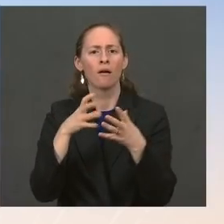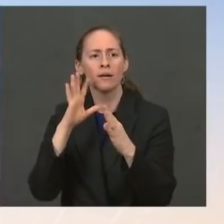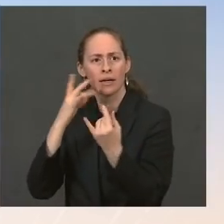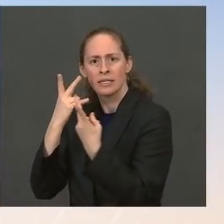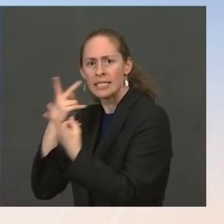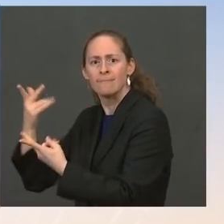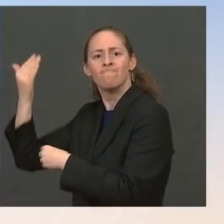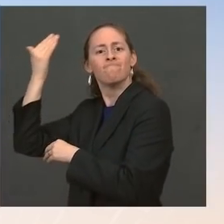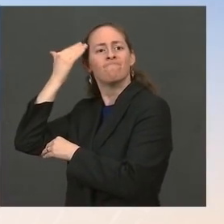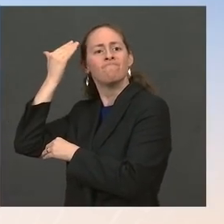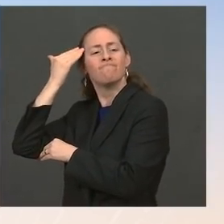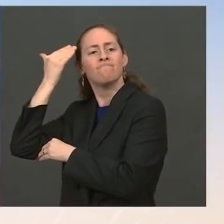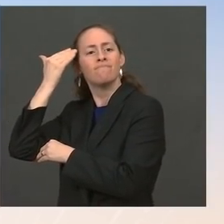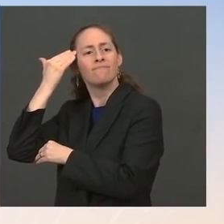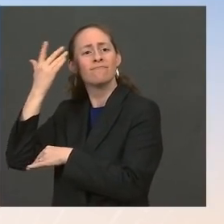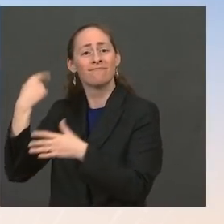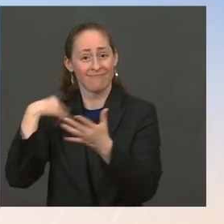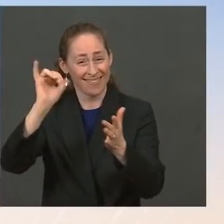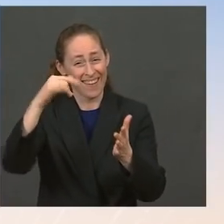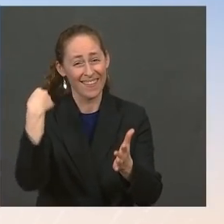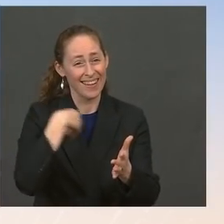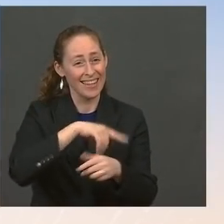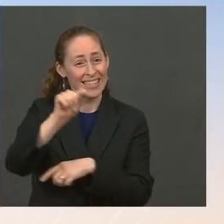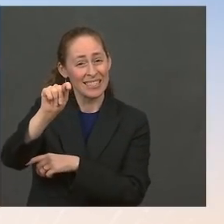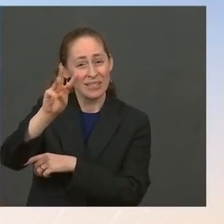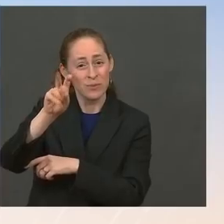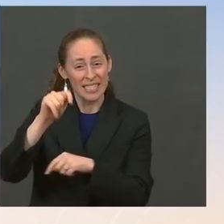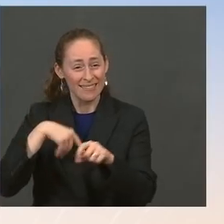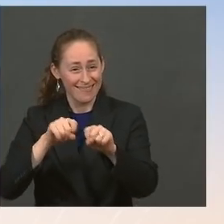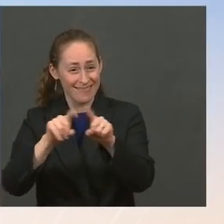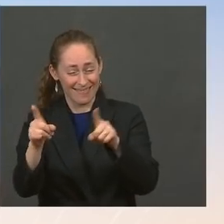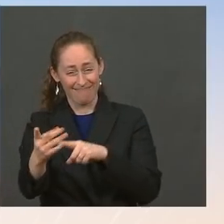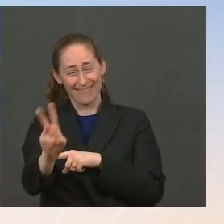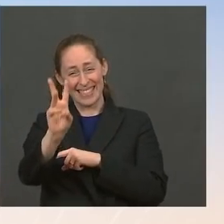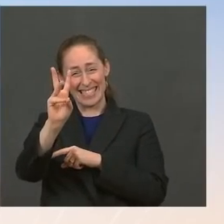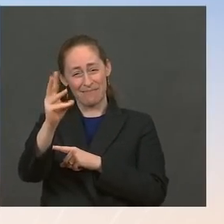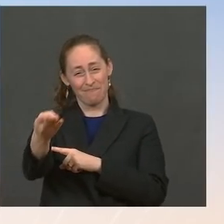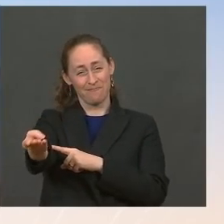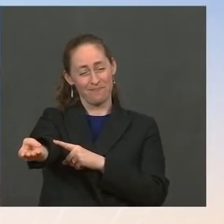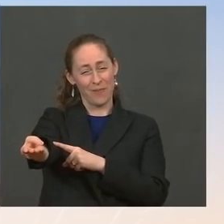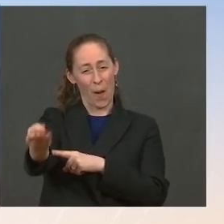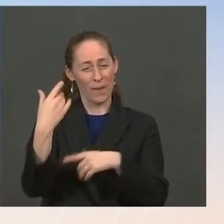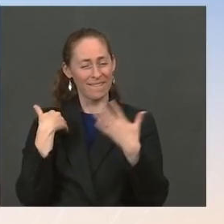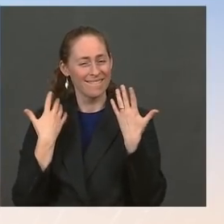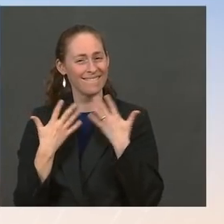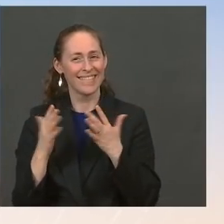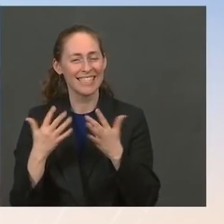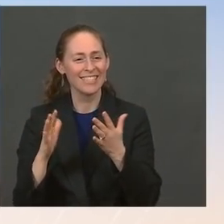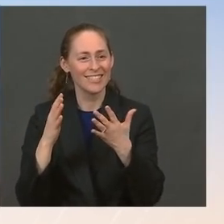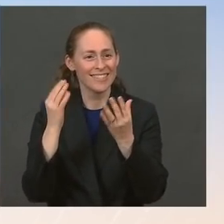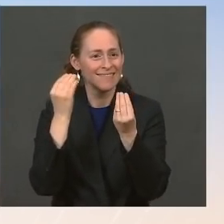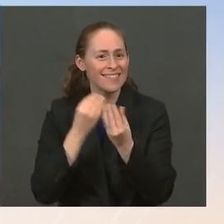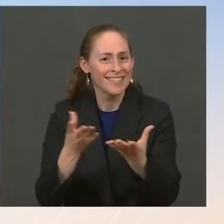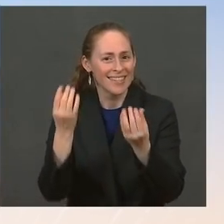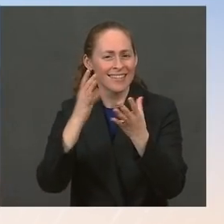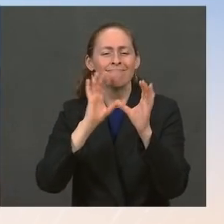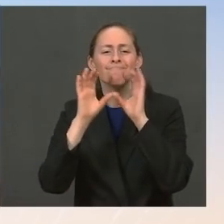many people out there at around 6:15 a.m. And we have put out many, many updates since then, and we will put out a comprehensive